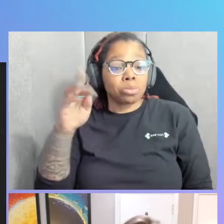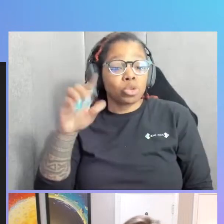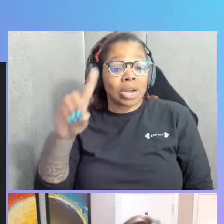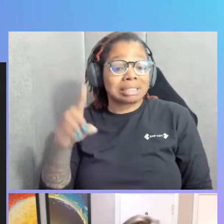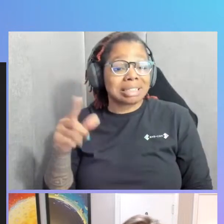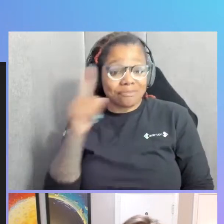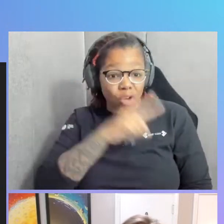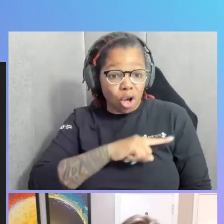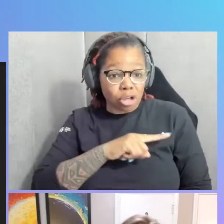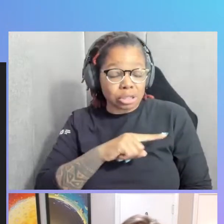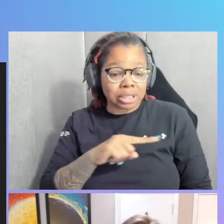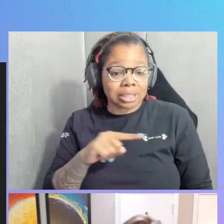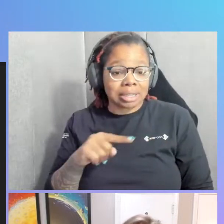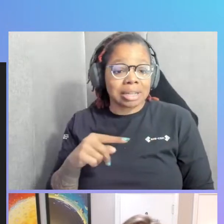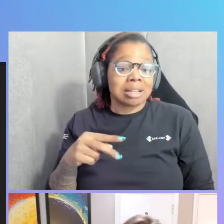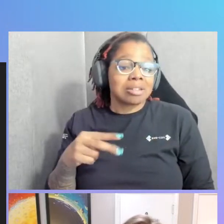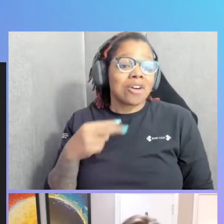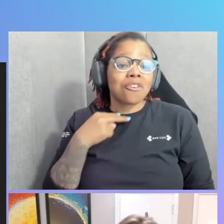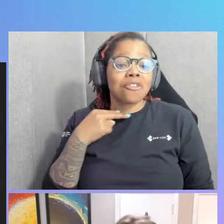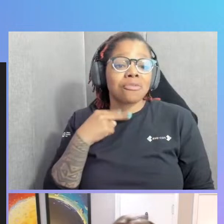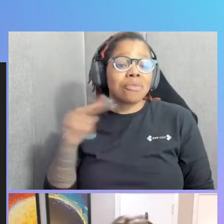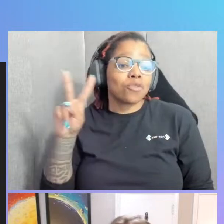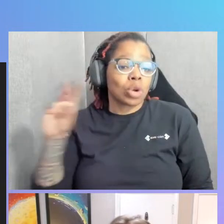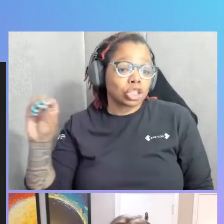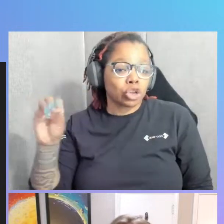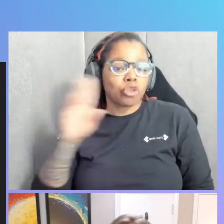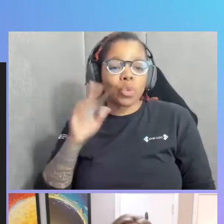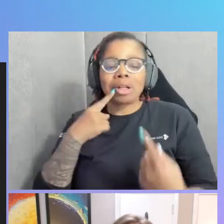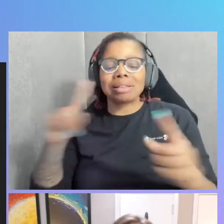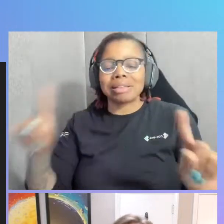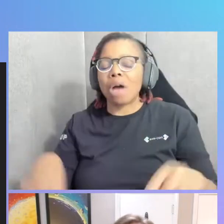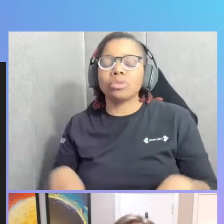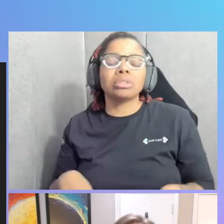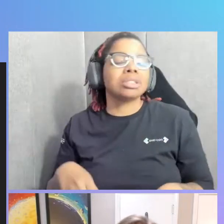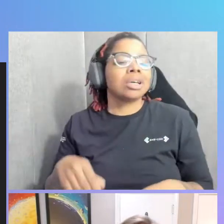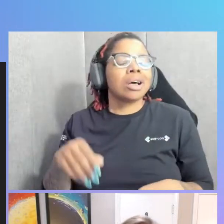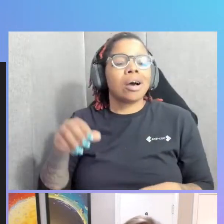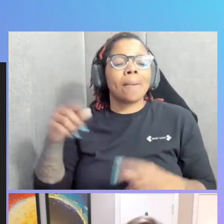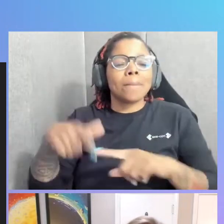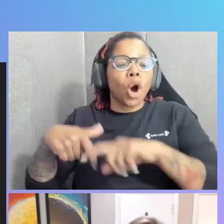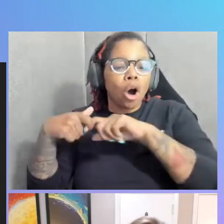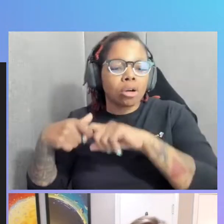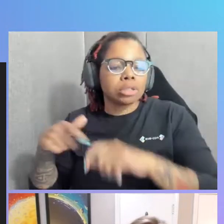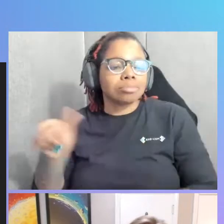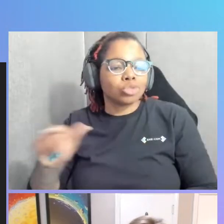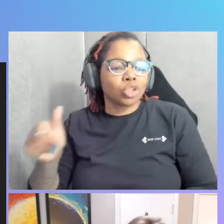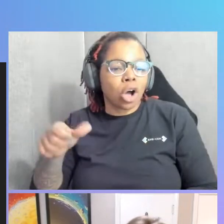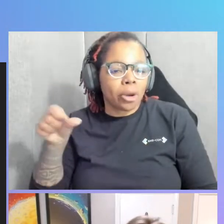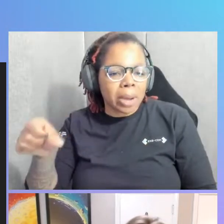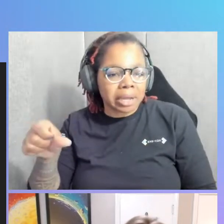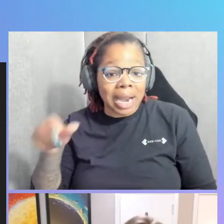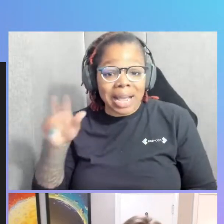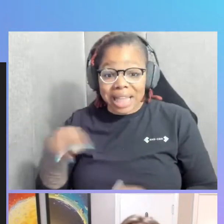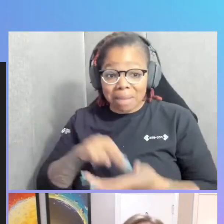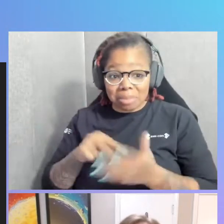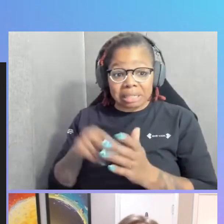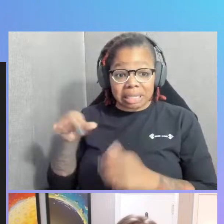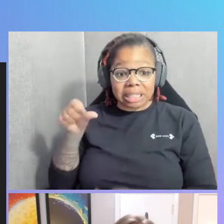something like pause, toggle button, and that lets me know that this button can be toggled,